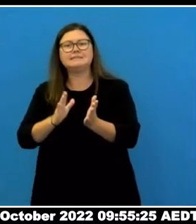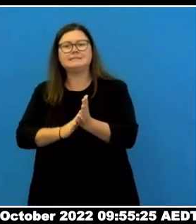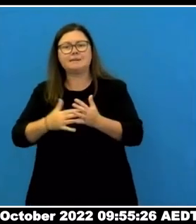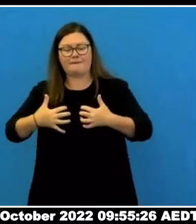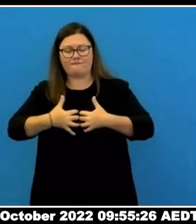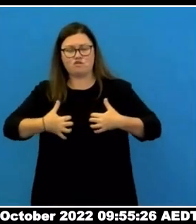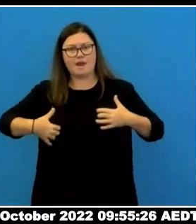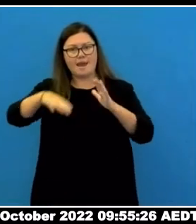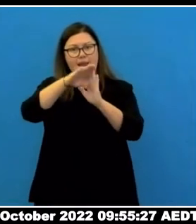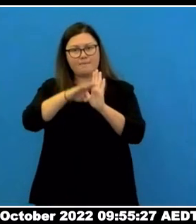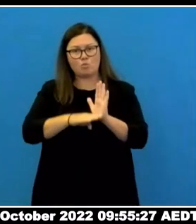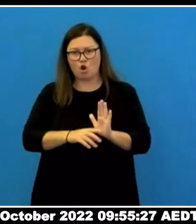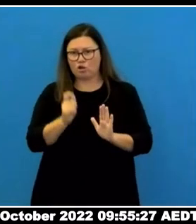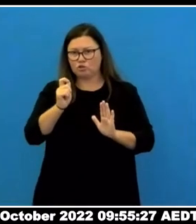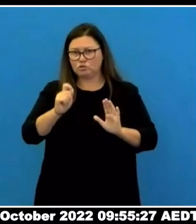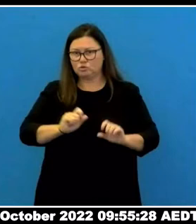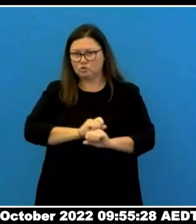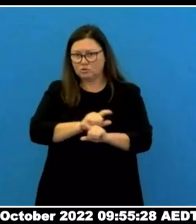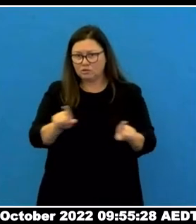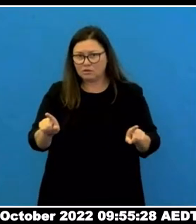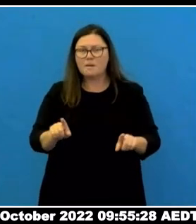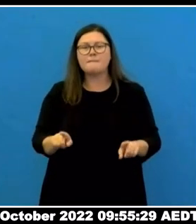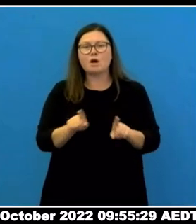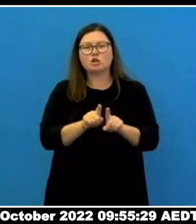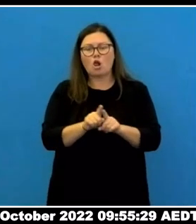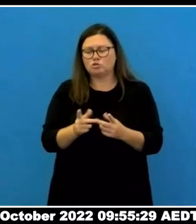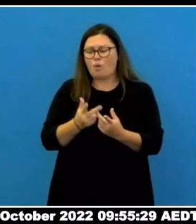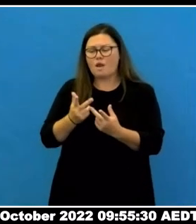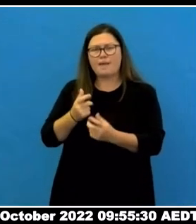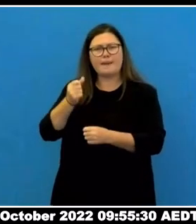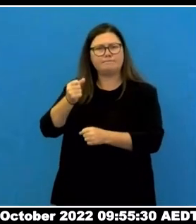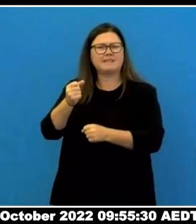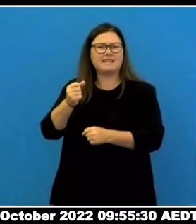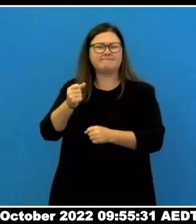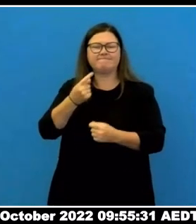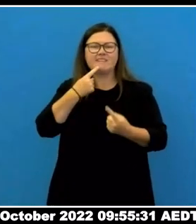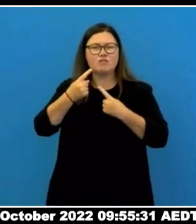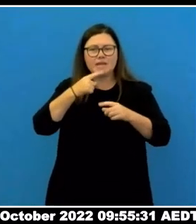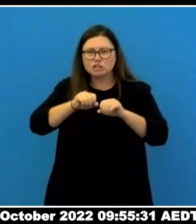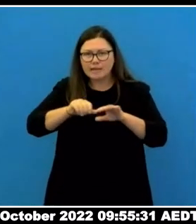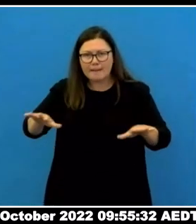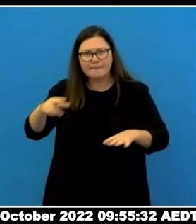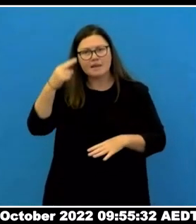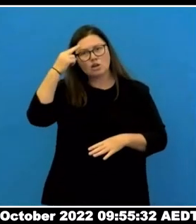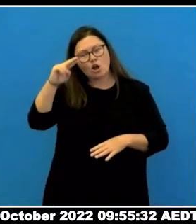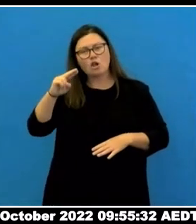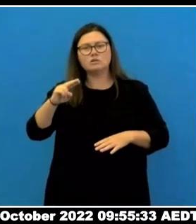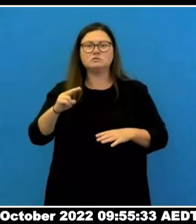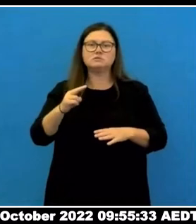But also the relaunch of the Racism Stops with Me campaign. So, in the statement, which I think you are going to read to us now,